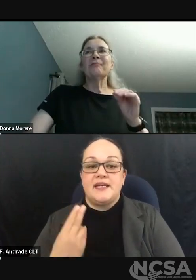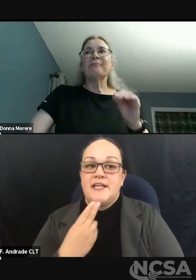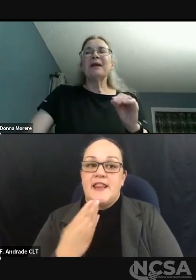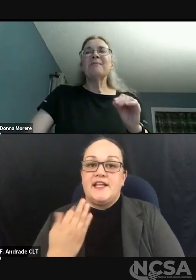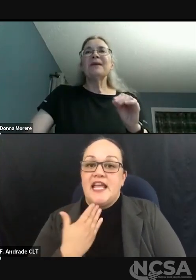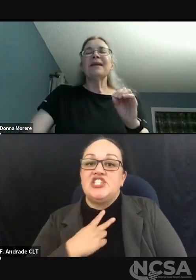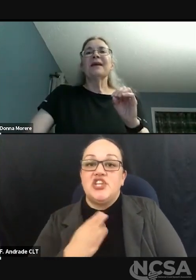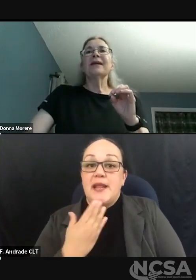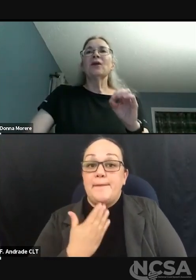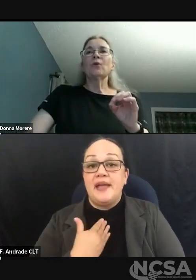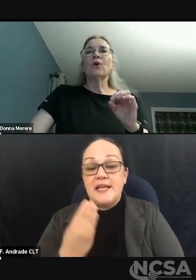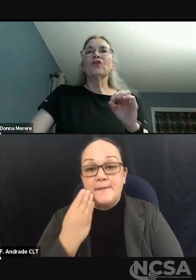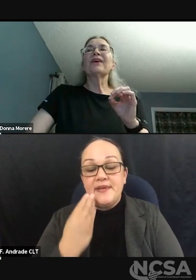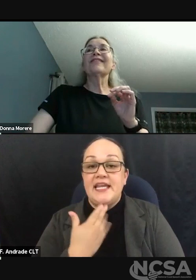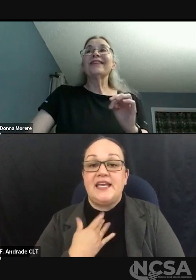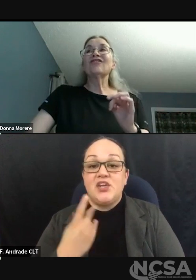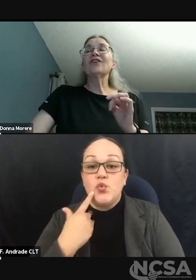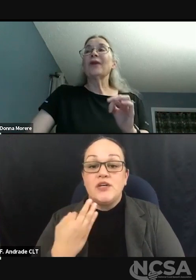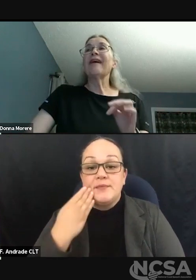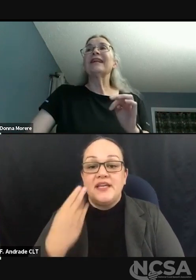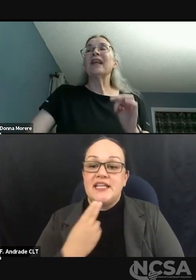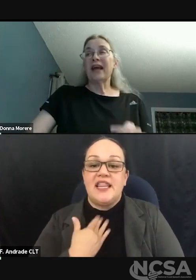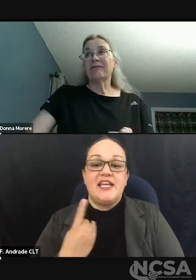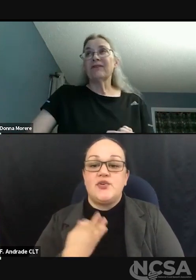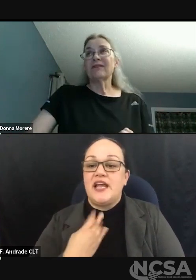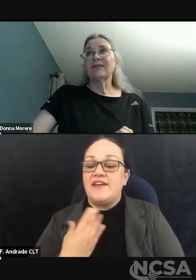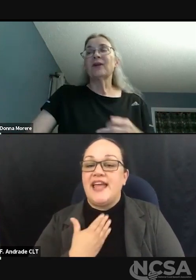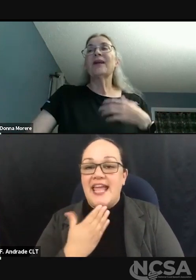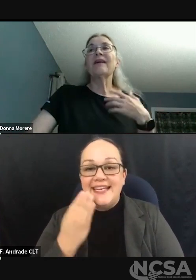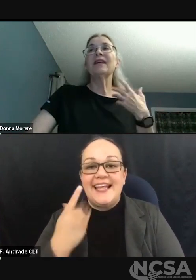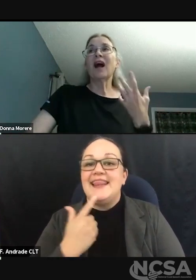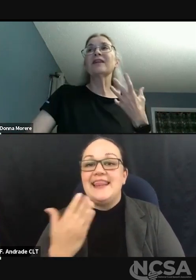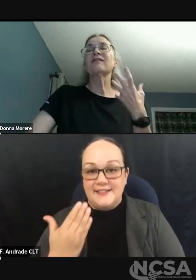may be getting worse because they just don't have any left. They don't have any